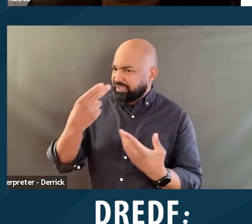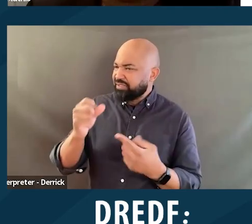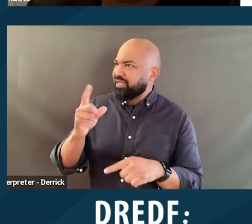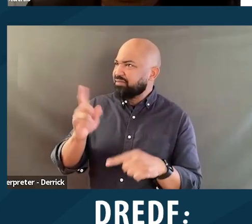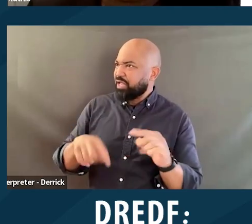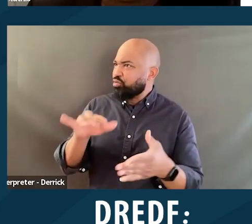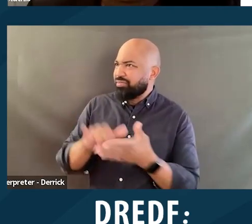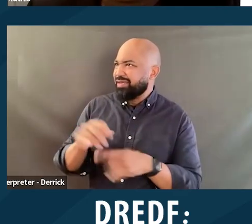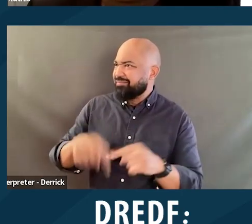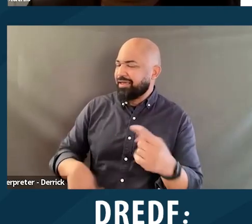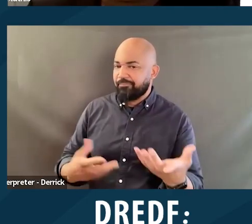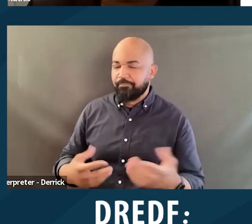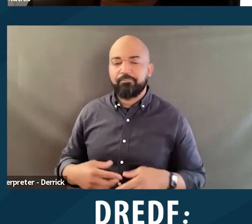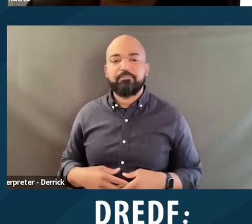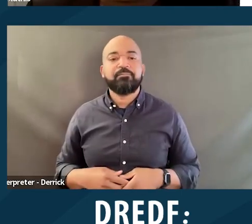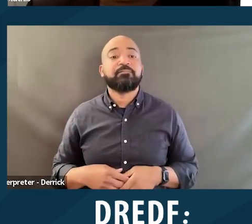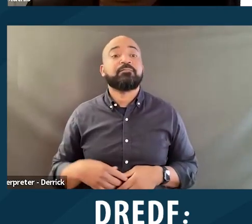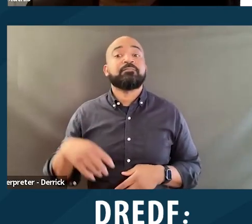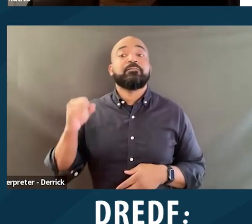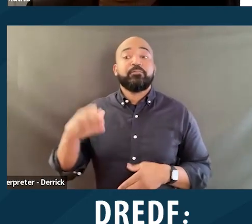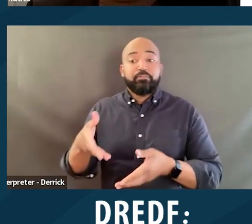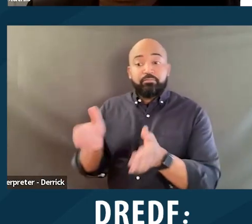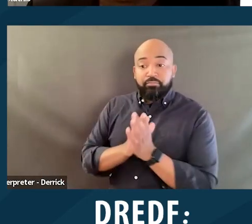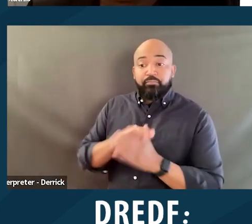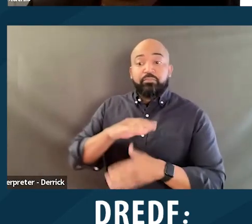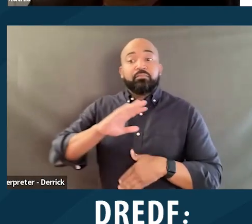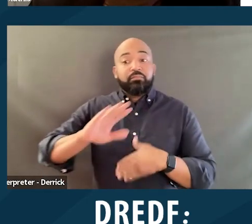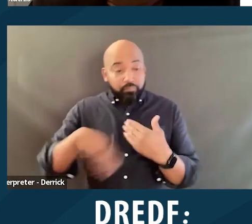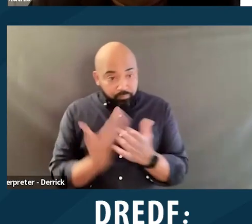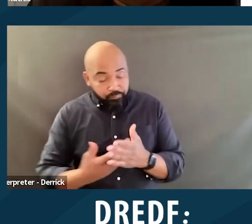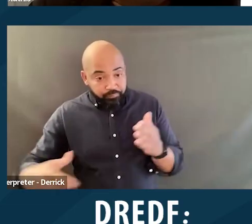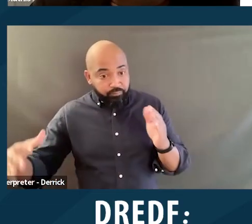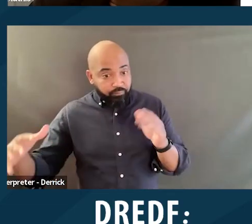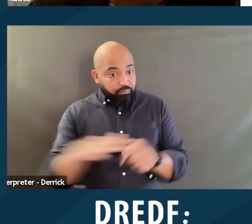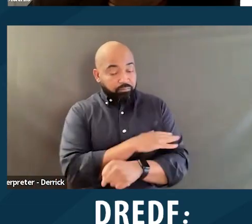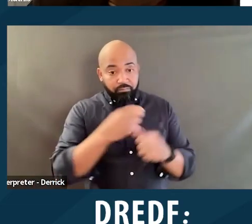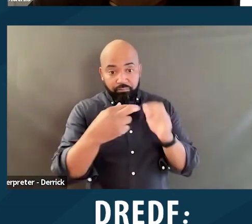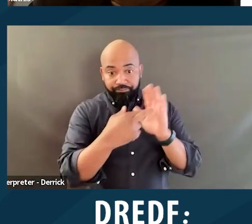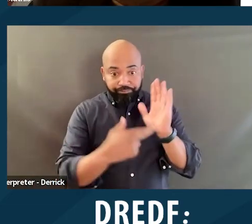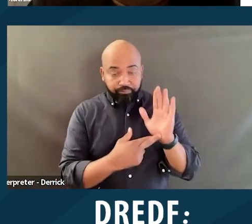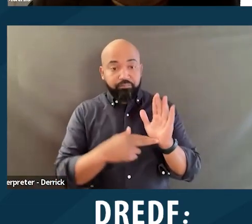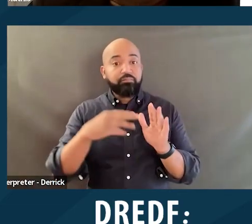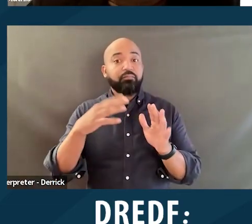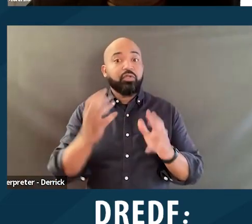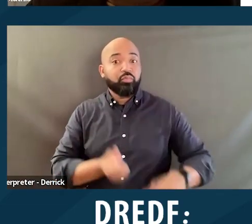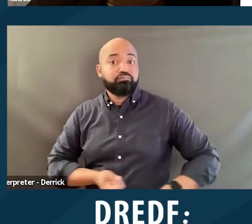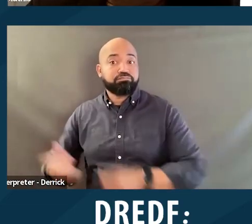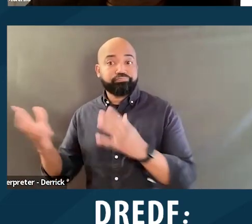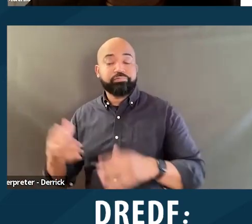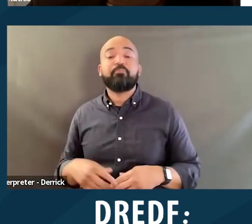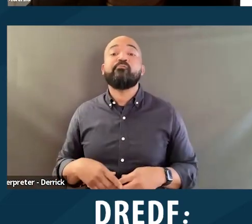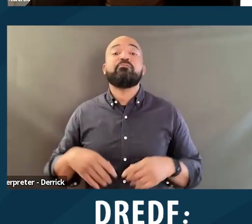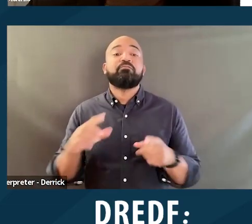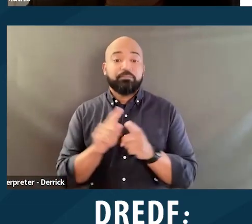the Court to say HHS cannot say otherwise. And so they're asking for the Court to take away